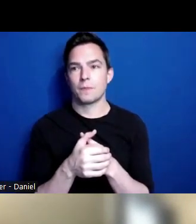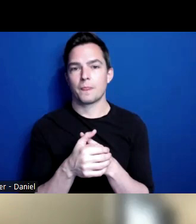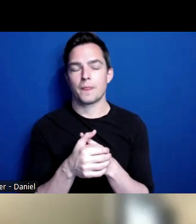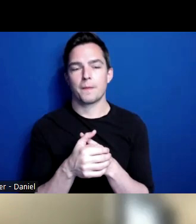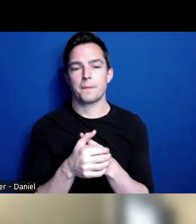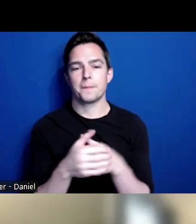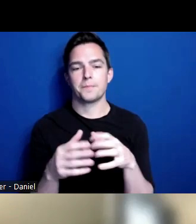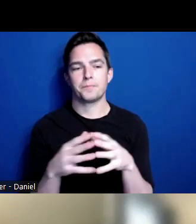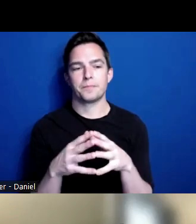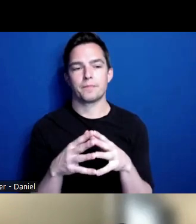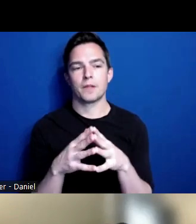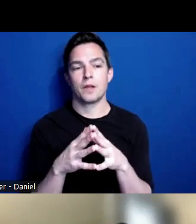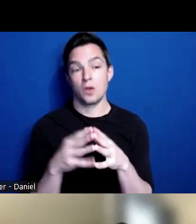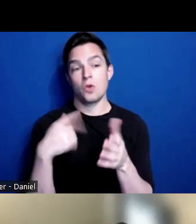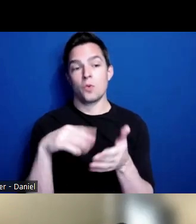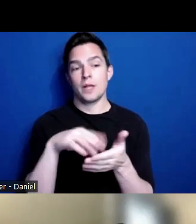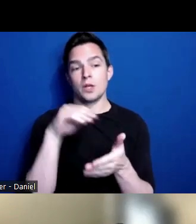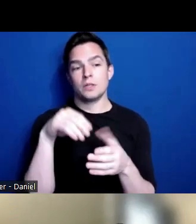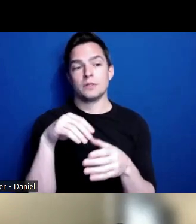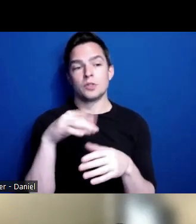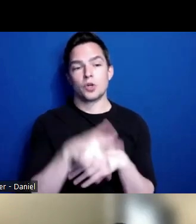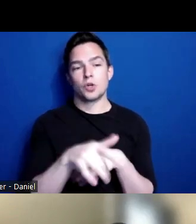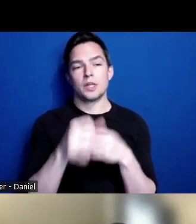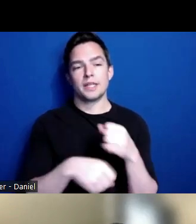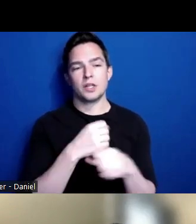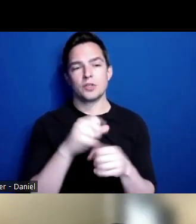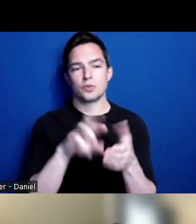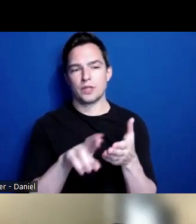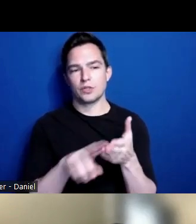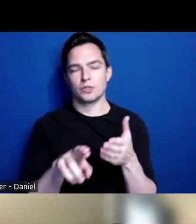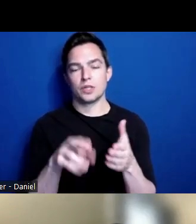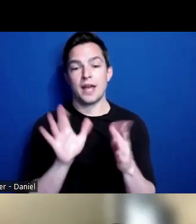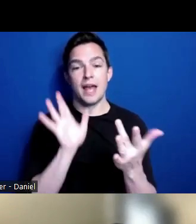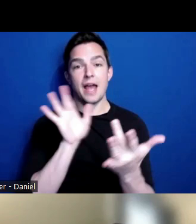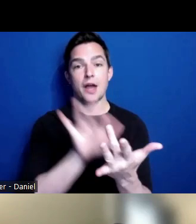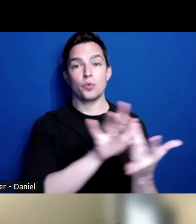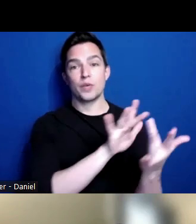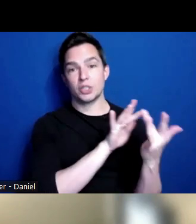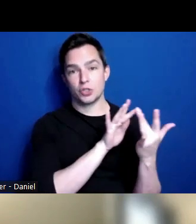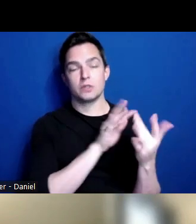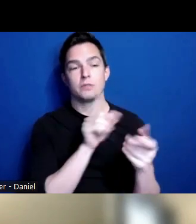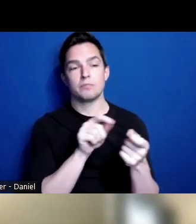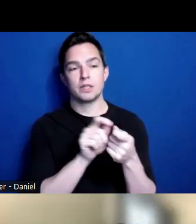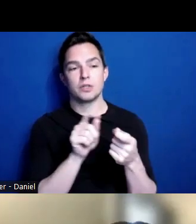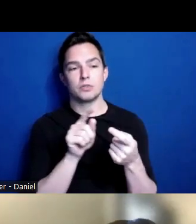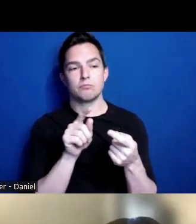So, we learned in our early years of research that outreach in particular to population of youth and